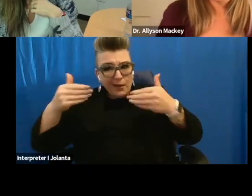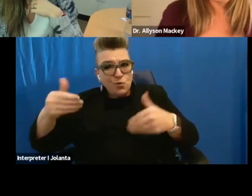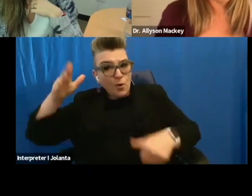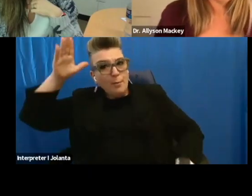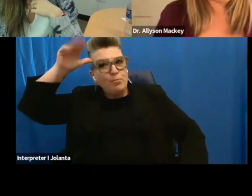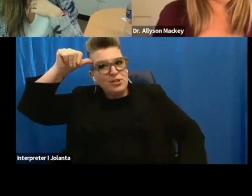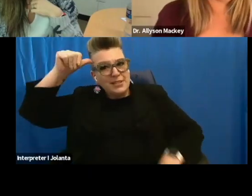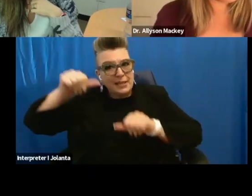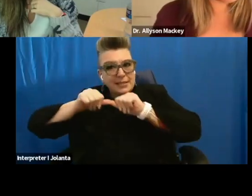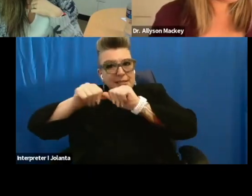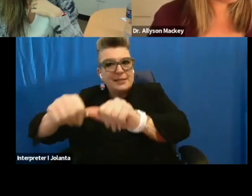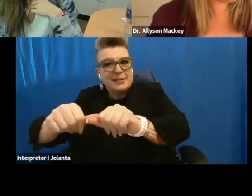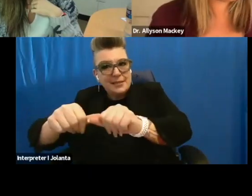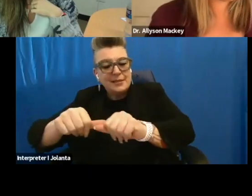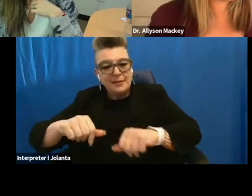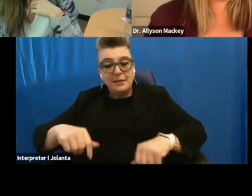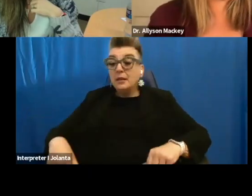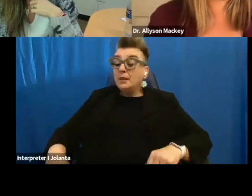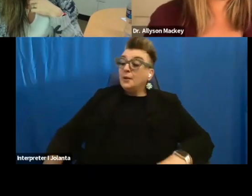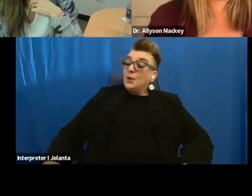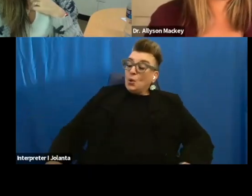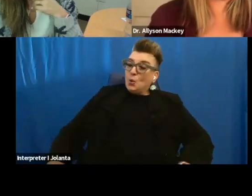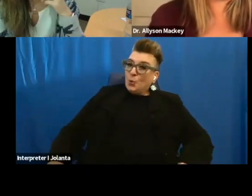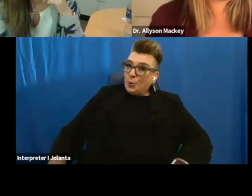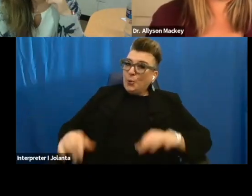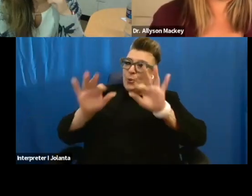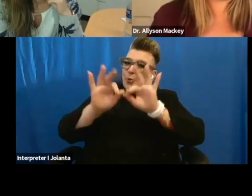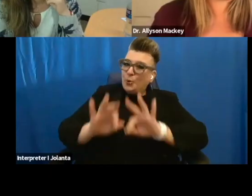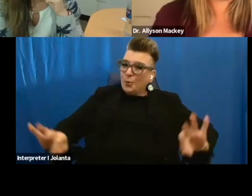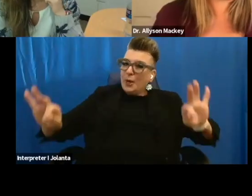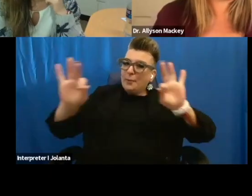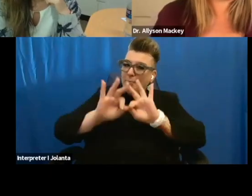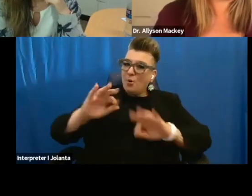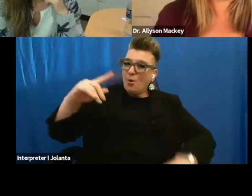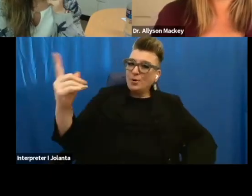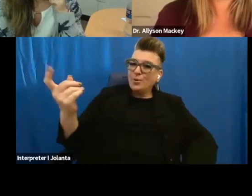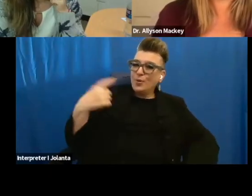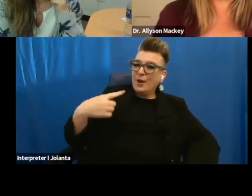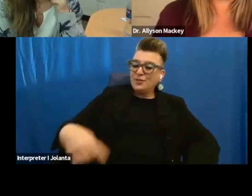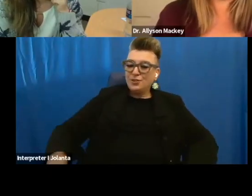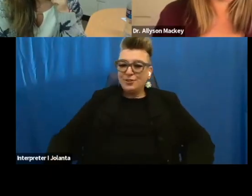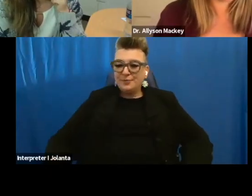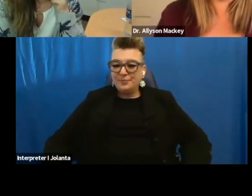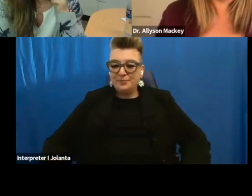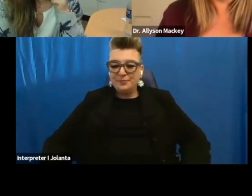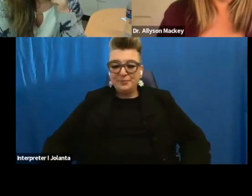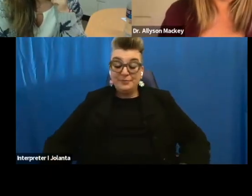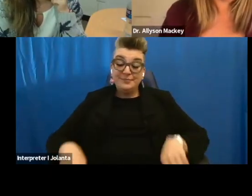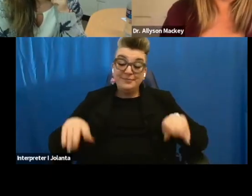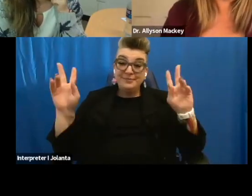a really important question what I think about in terms of what is good persistence